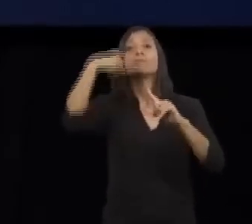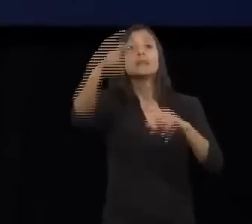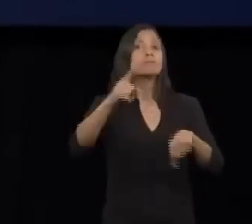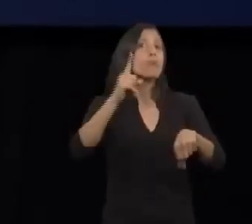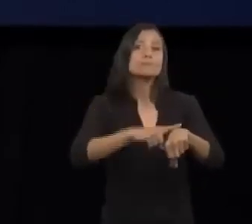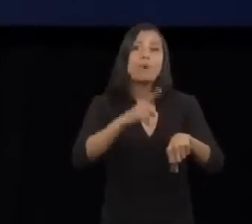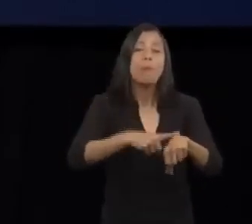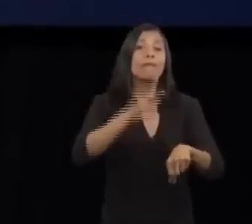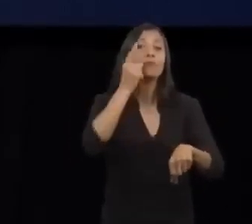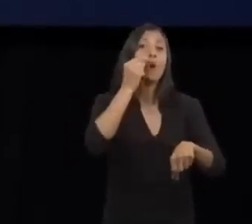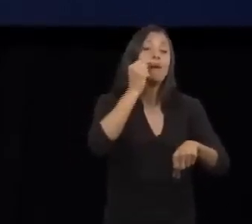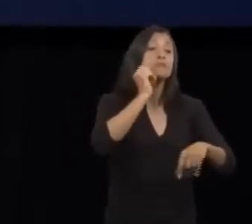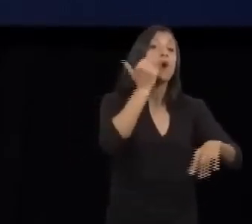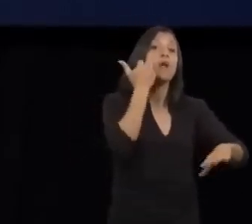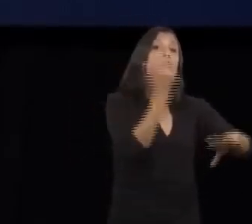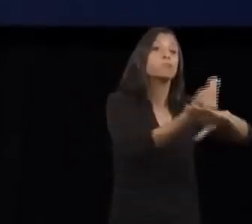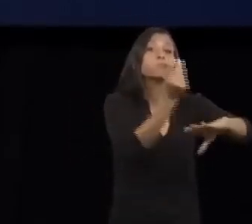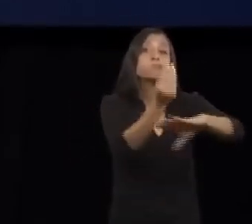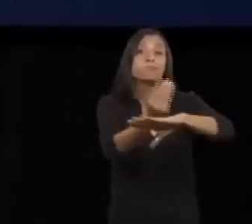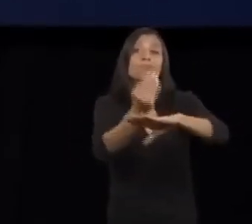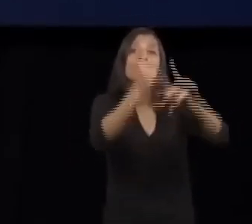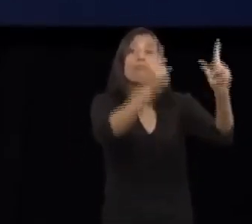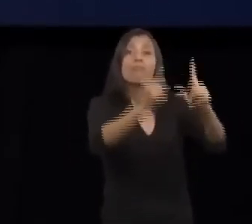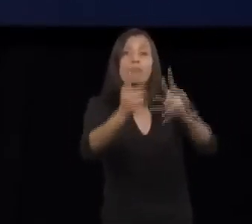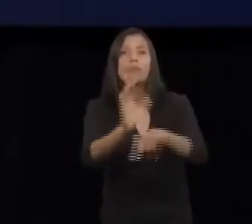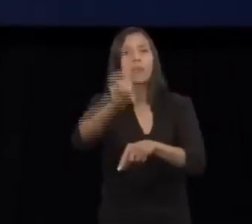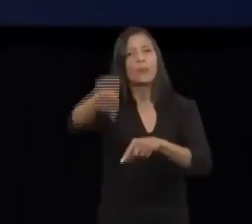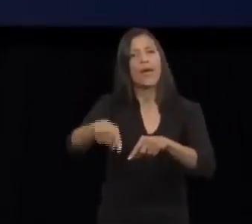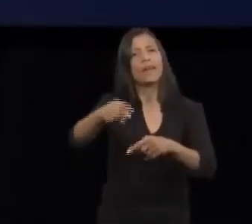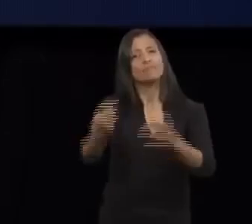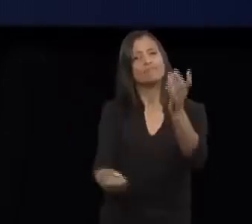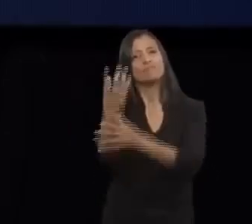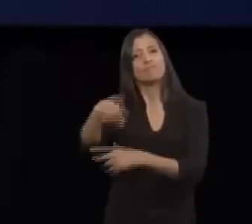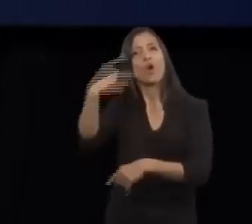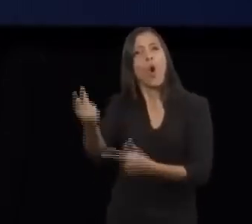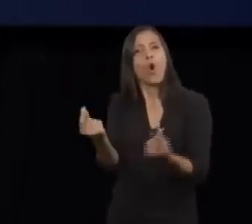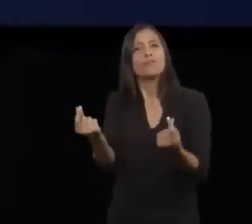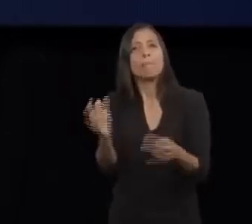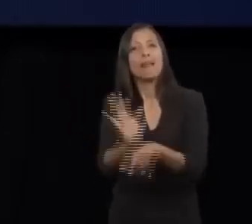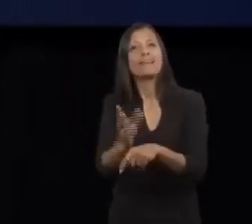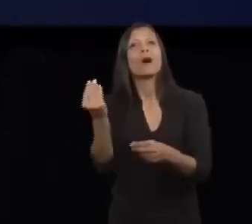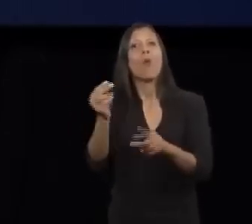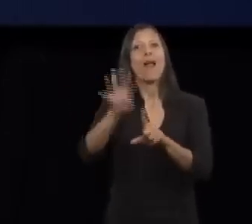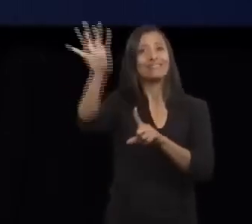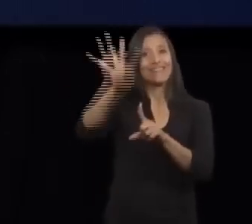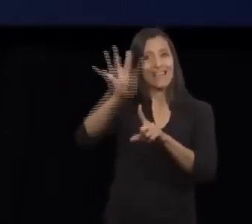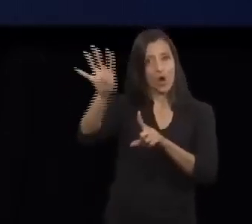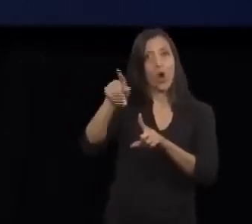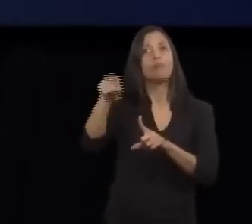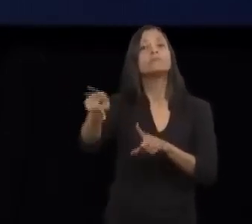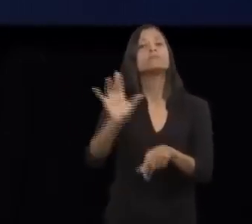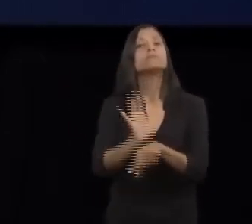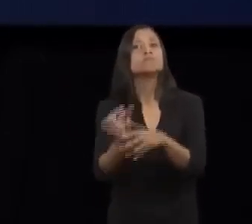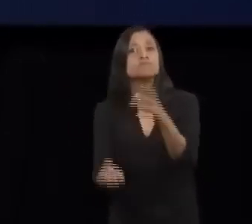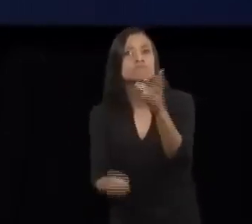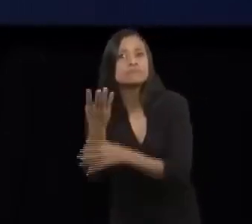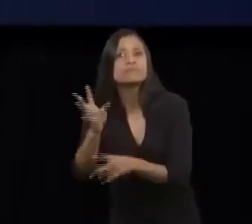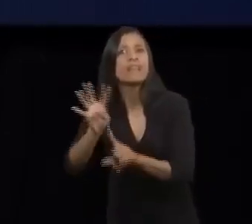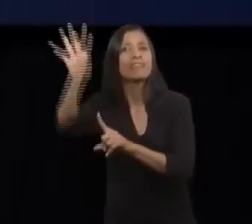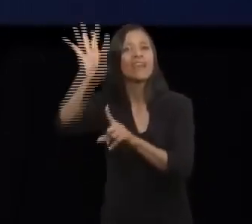that had much more exchange. For example, one of them was wheat, and suddenly it is not because he wanted wheat per se,